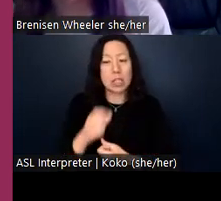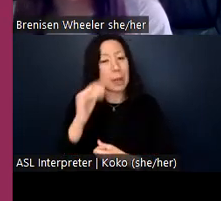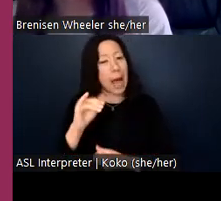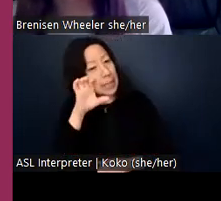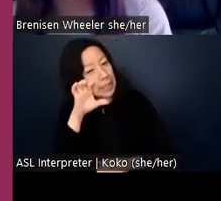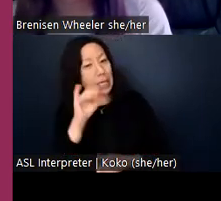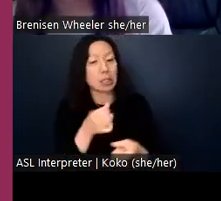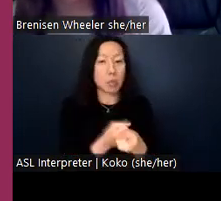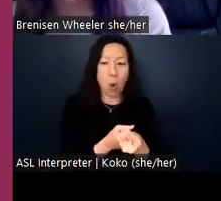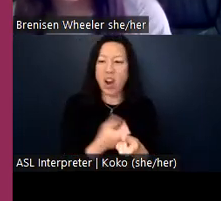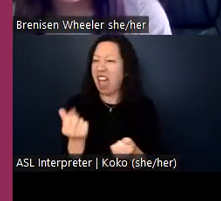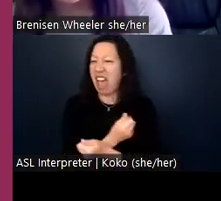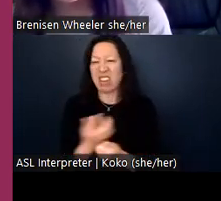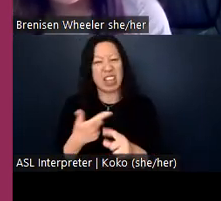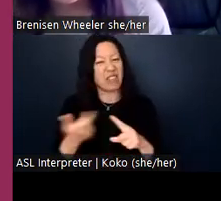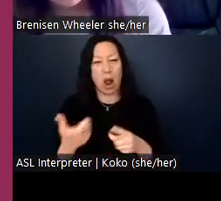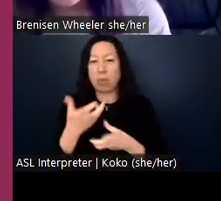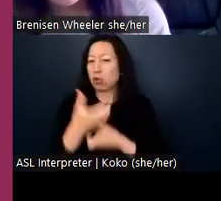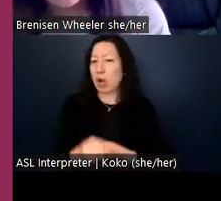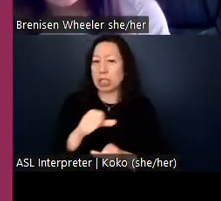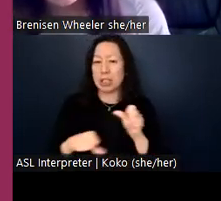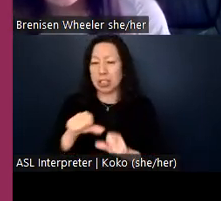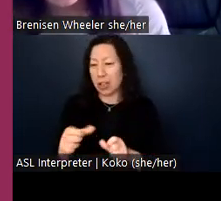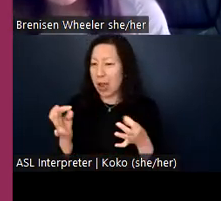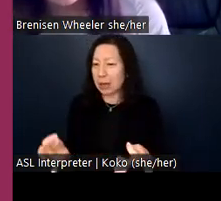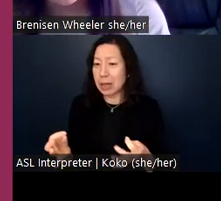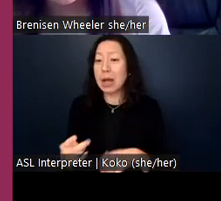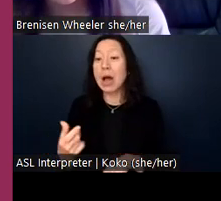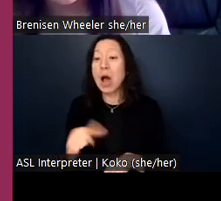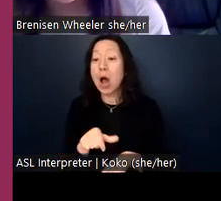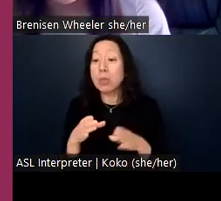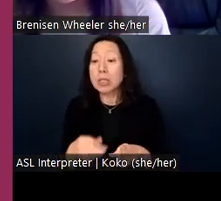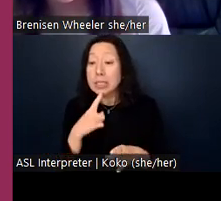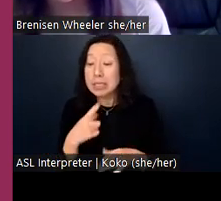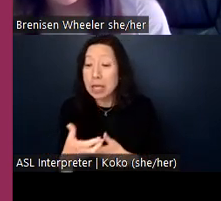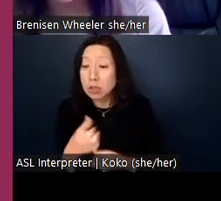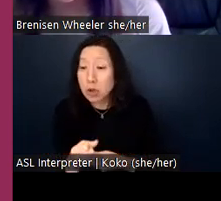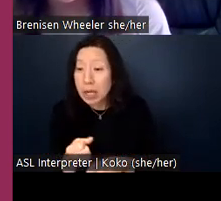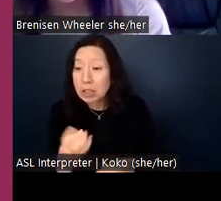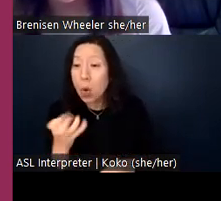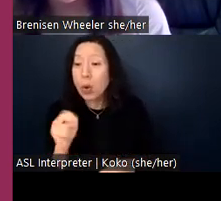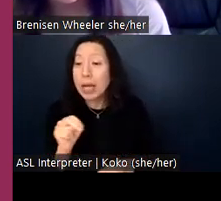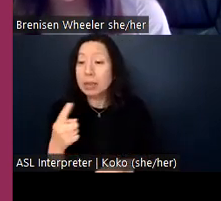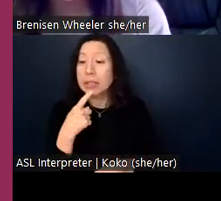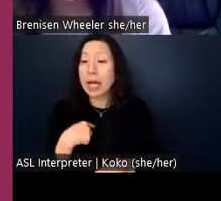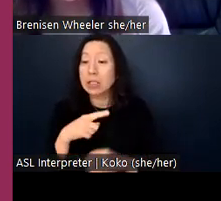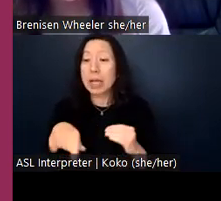other. 13:22:52 Absolutely another said, Trust one. Someone told me about their situation, regardless of how much you know about the details.